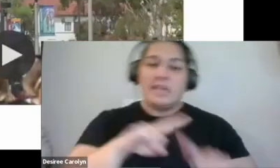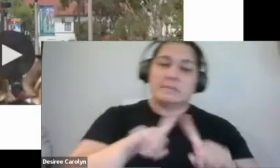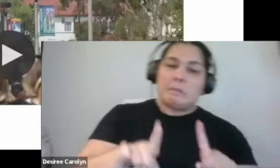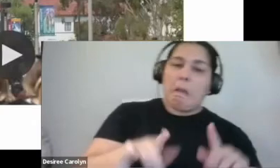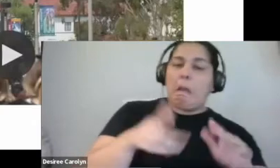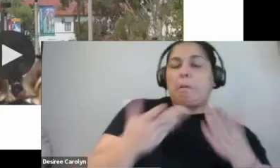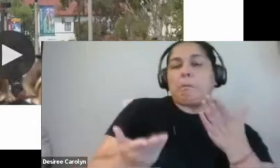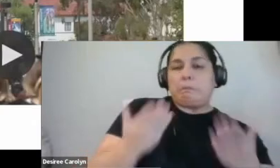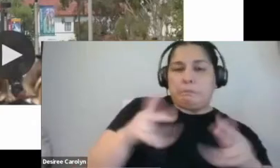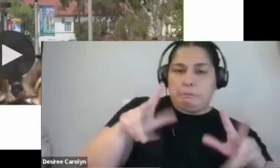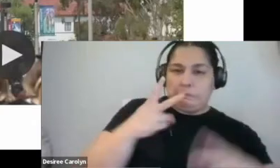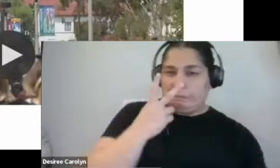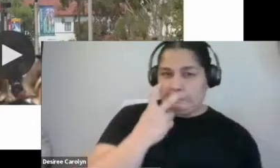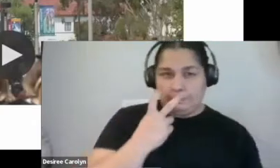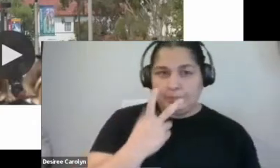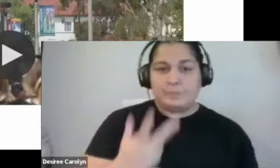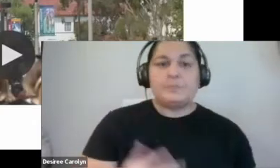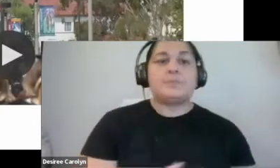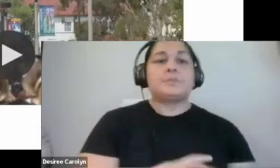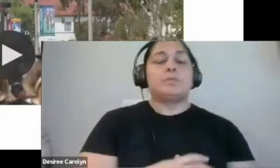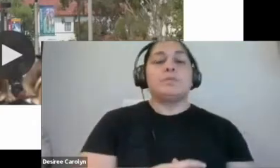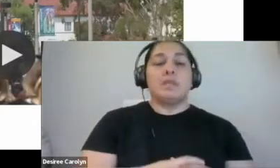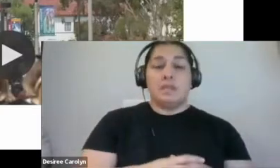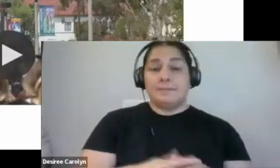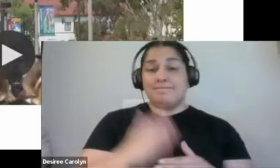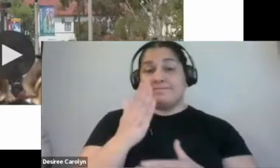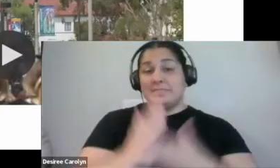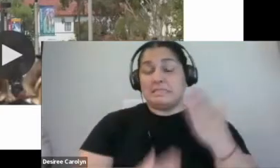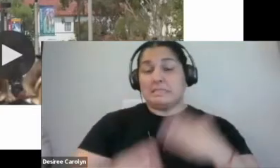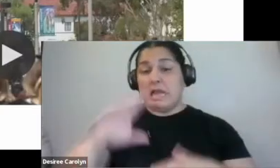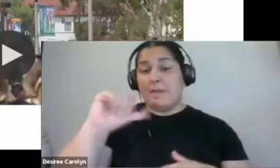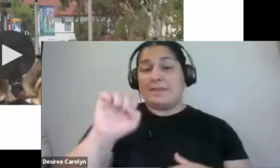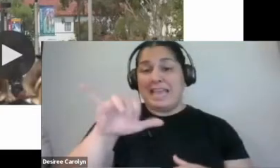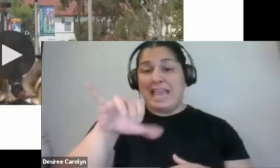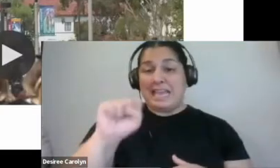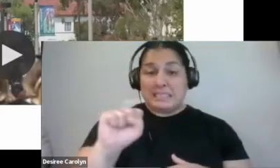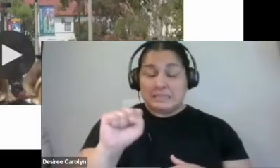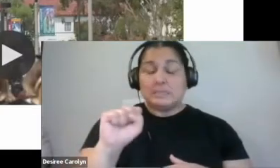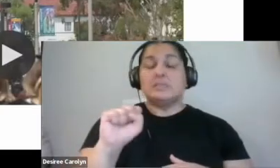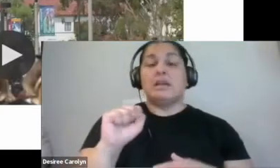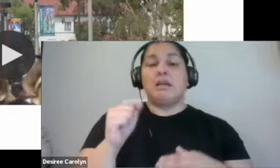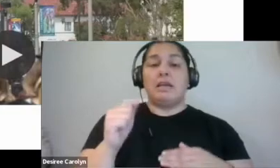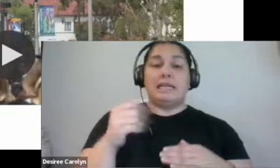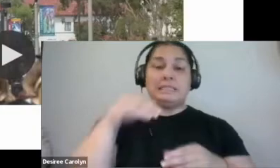There are some cases of household transmission to children. This is not super common.